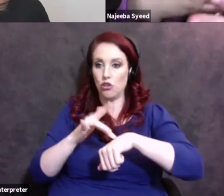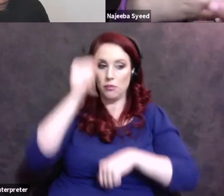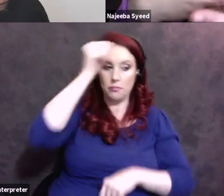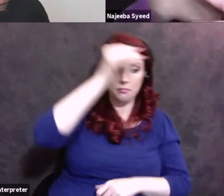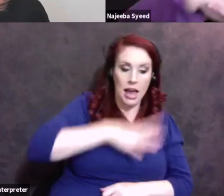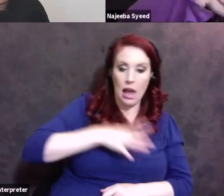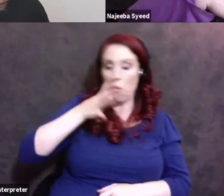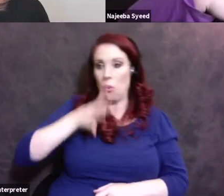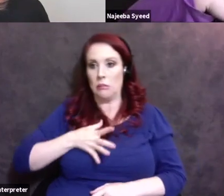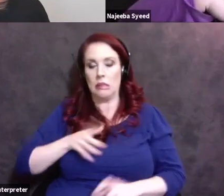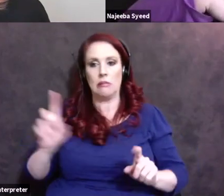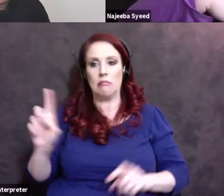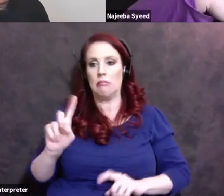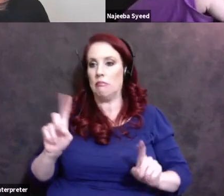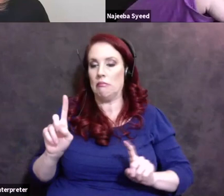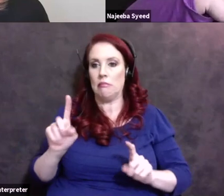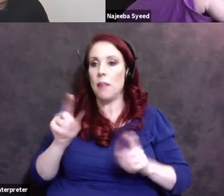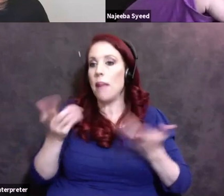that needs to be engaged.